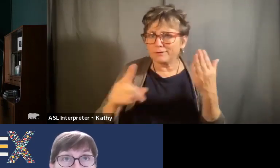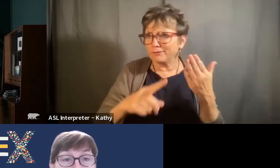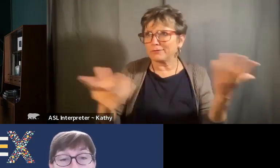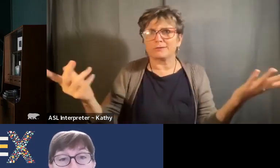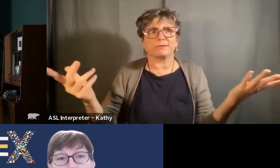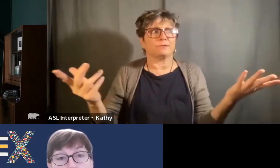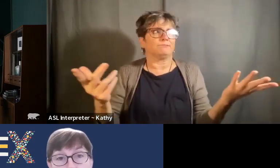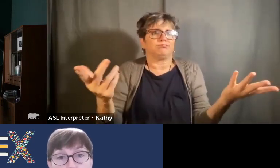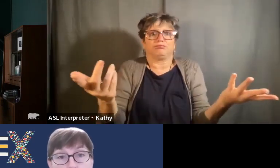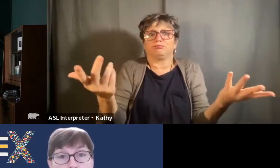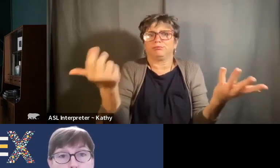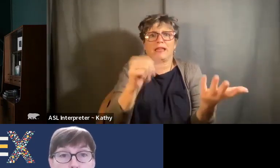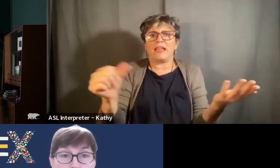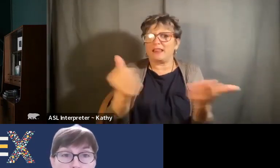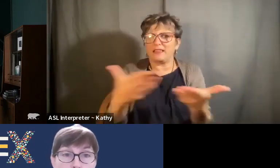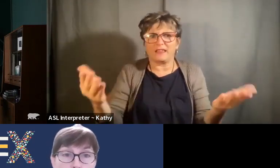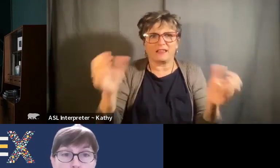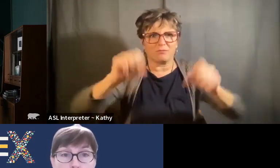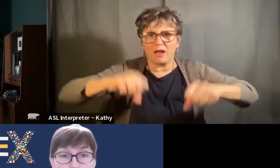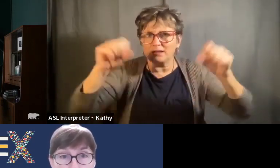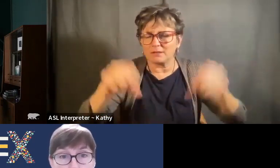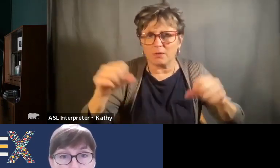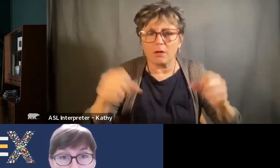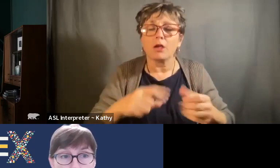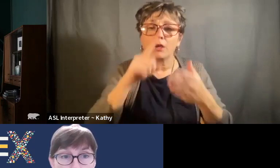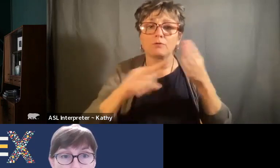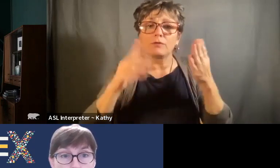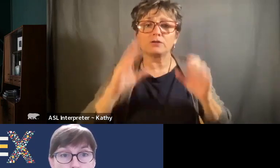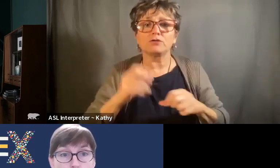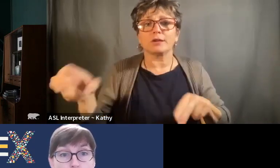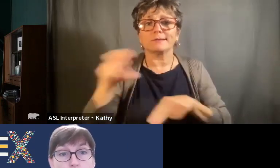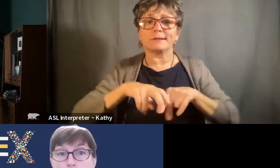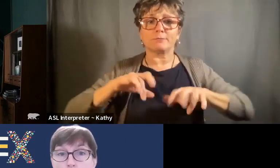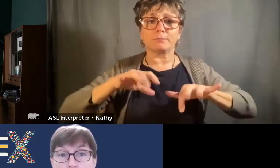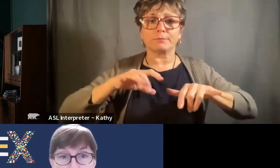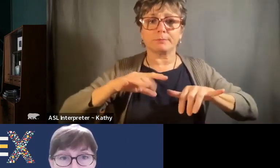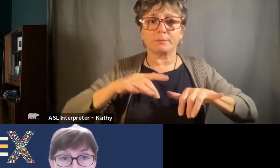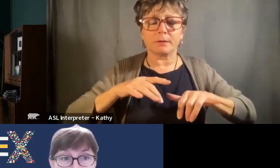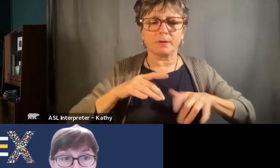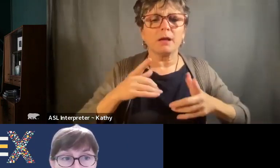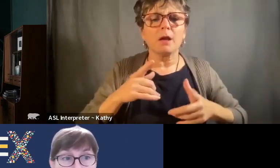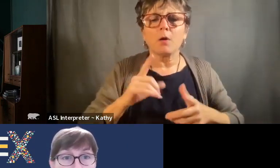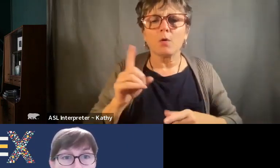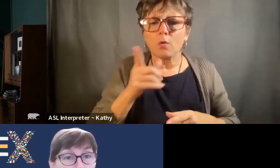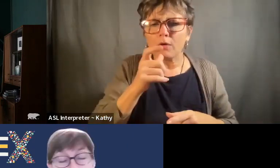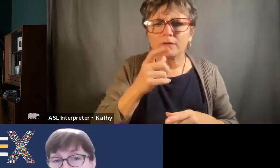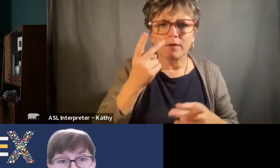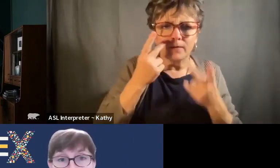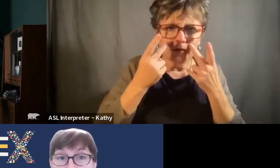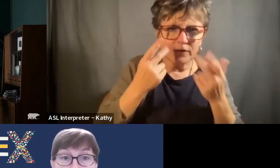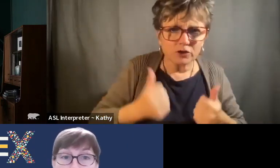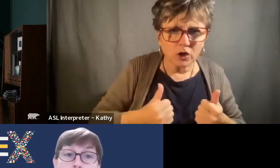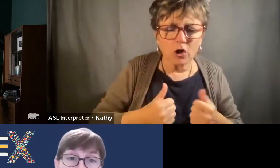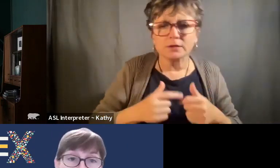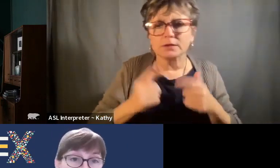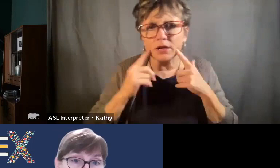could go in and query vision and hearing loss and quality of life. It doesn't matter what the cause